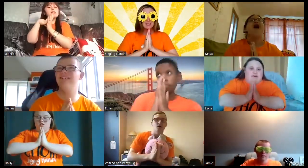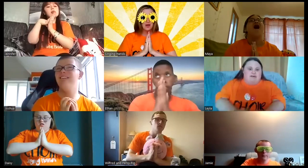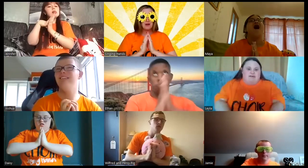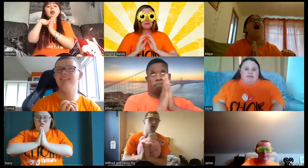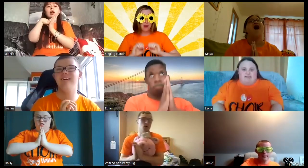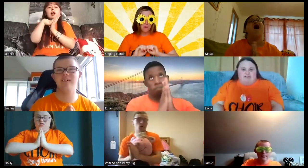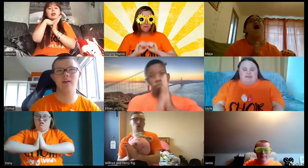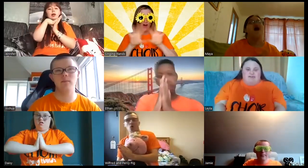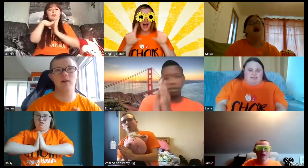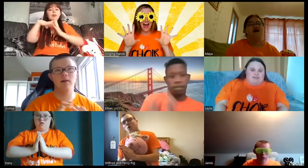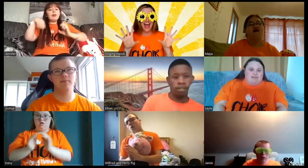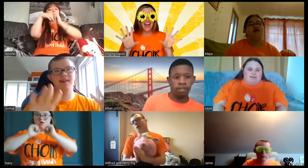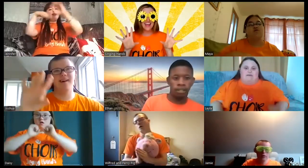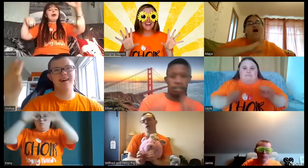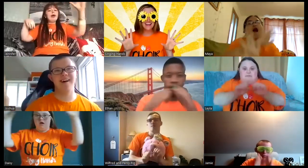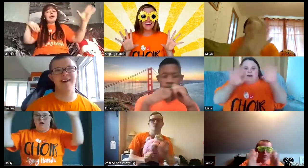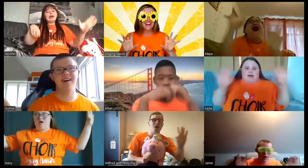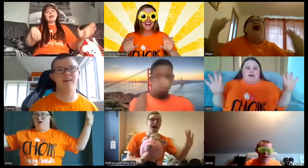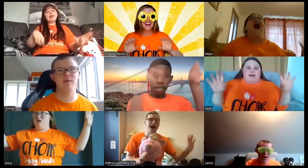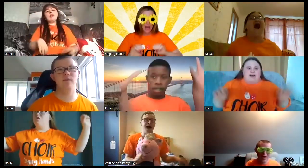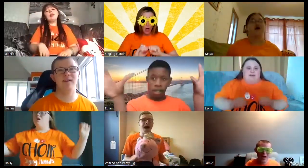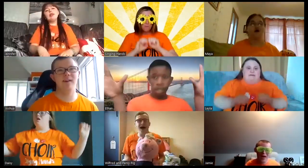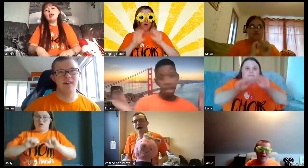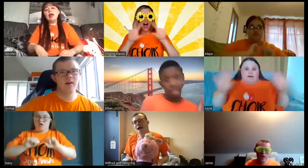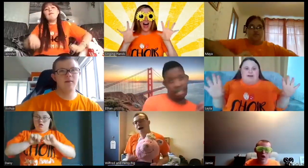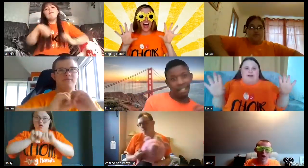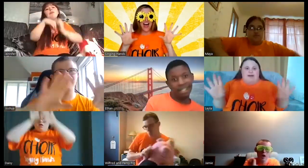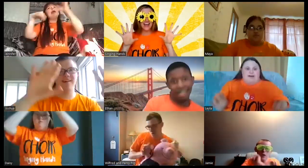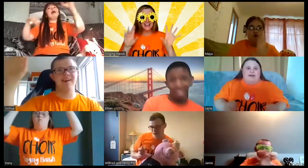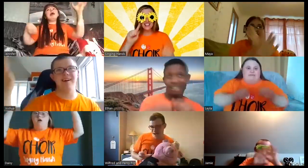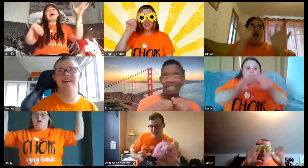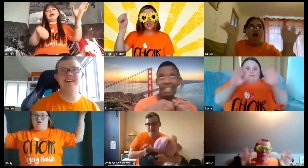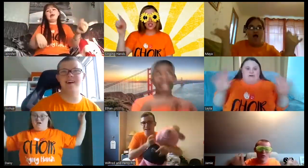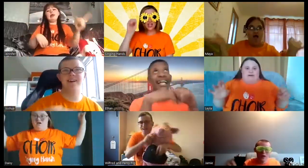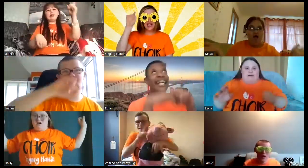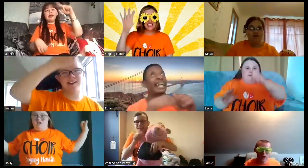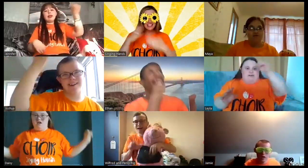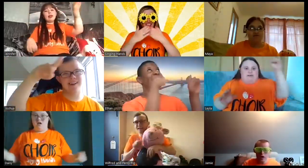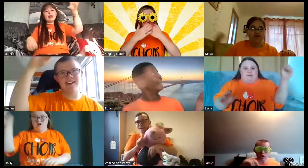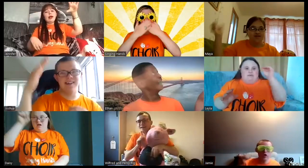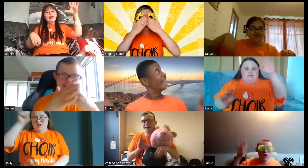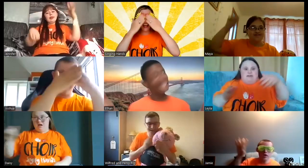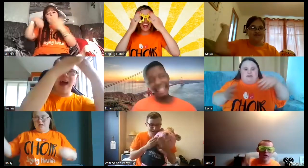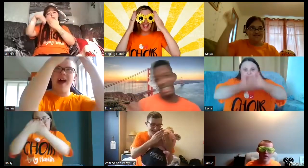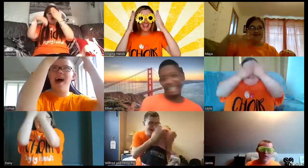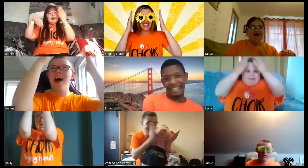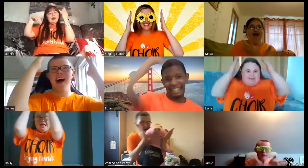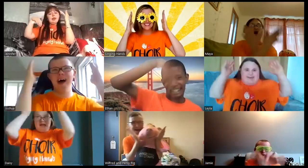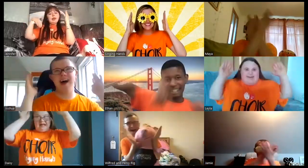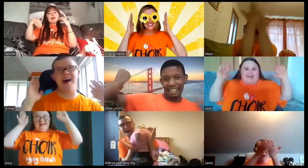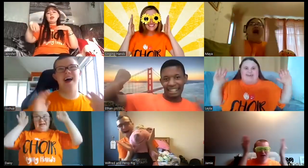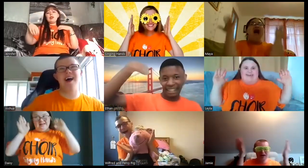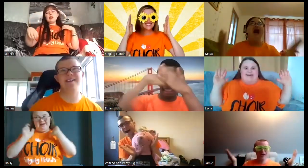It's gonna be a bright (bright) Bright (bright) sunshiny day